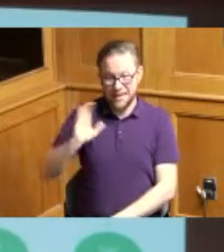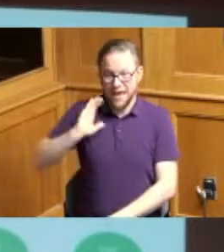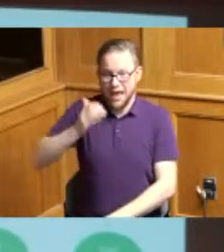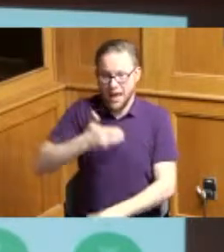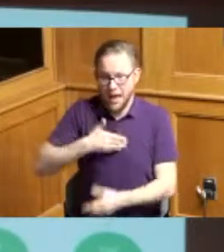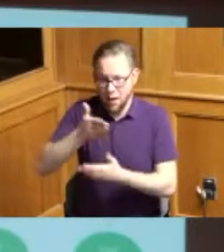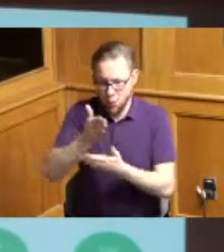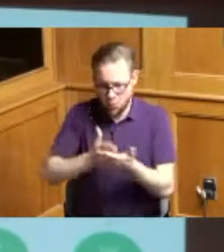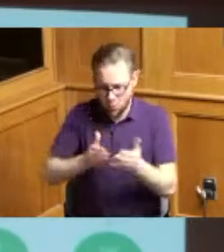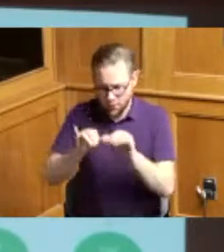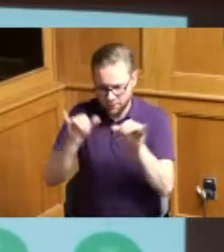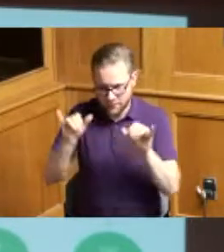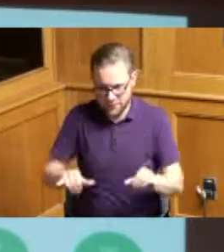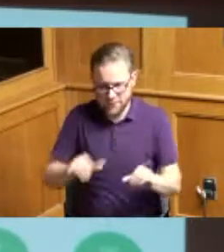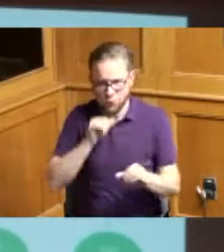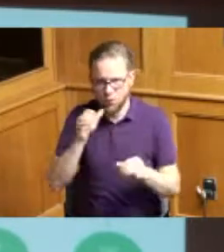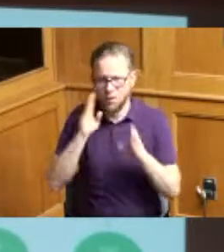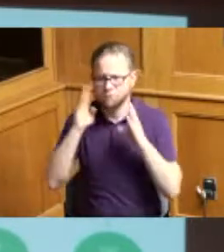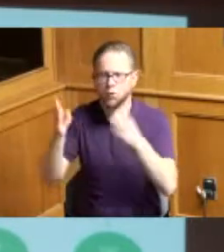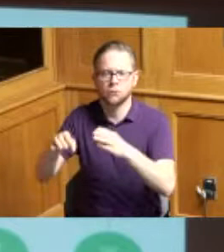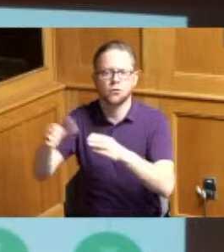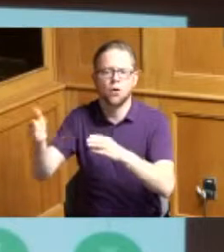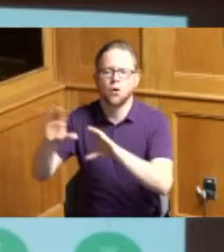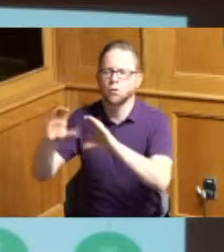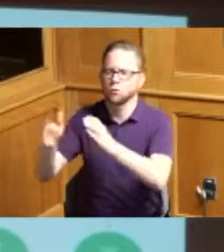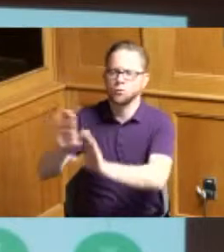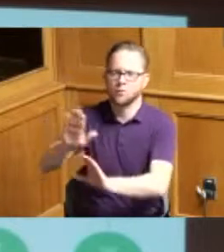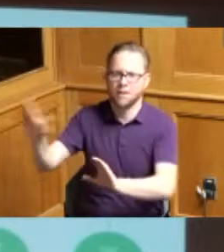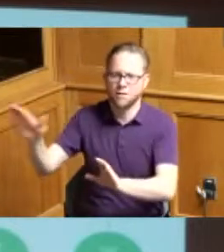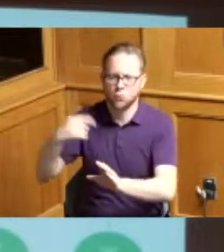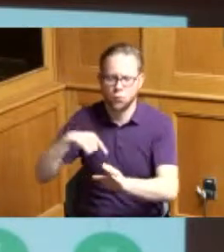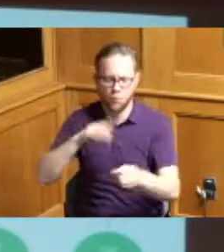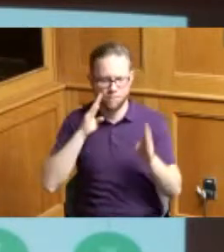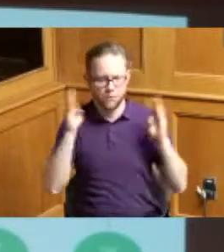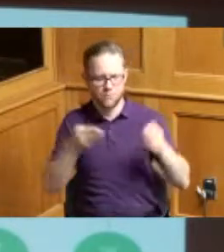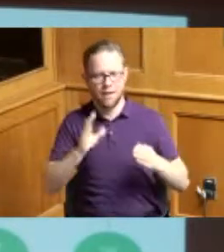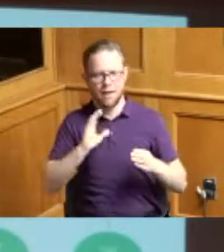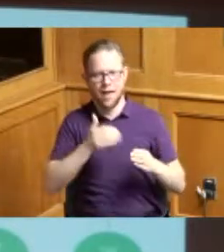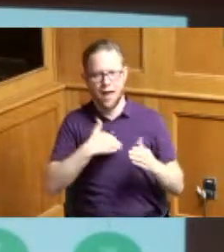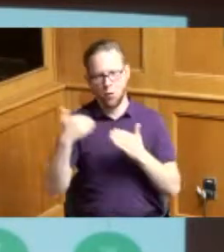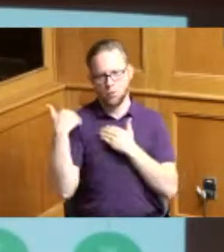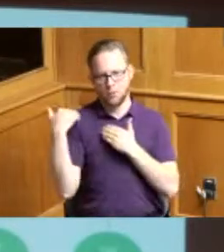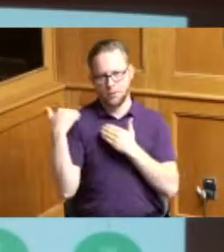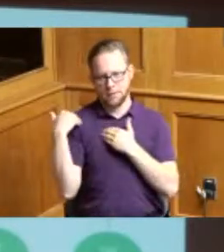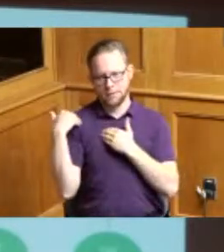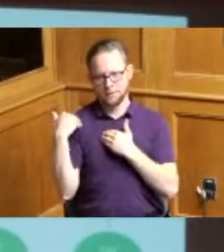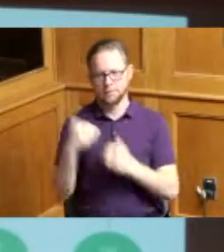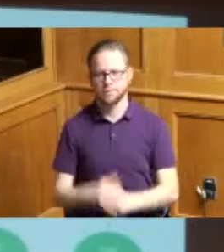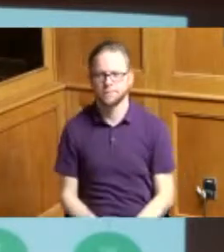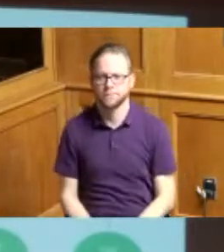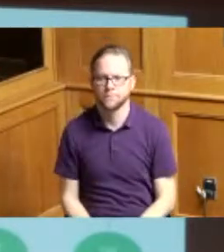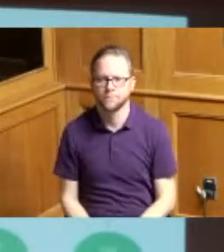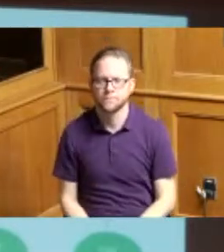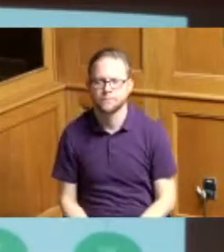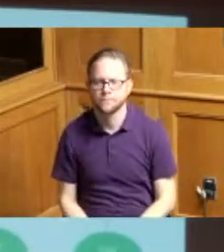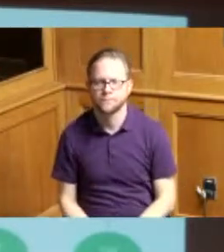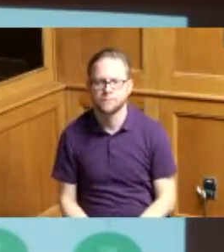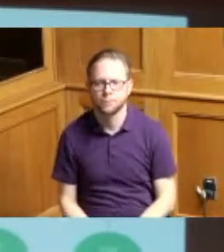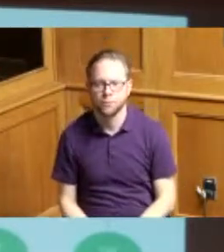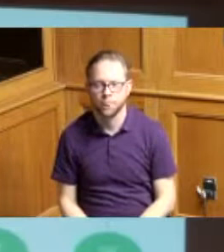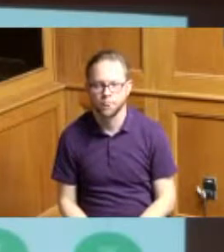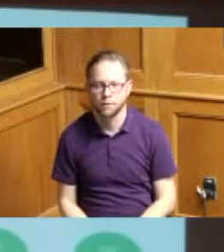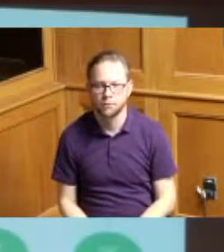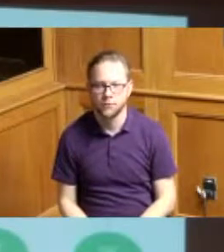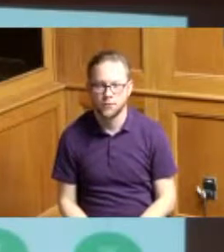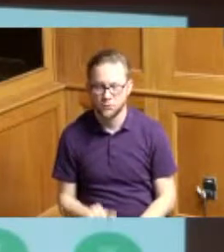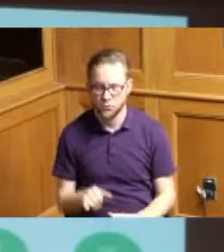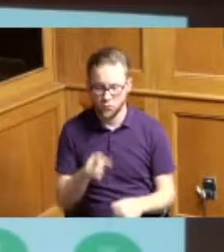you know what we have obligations to address and again this is really to in the short term we could